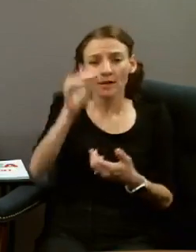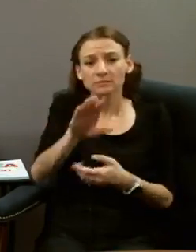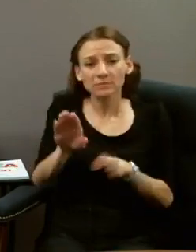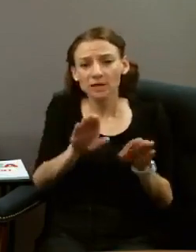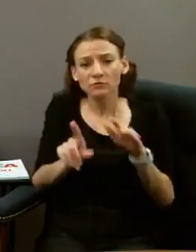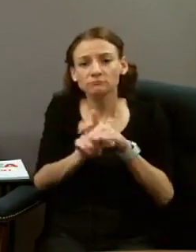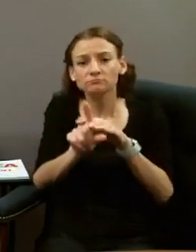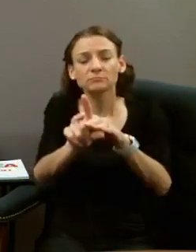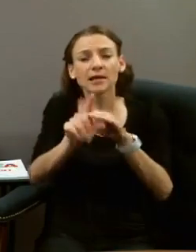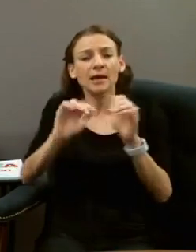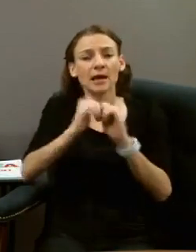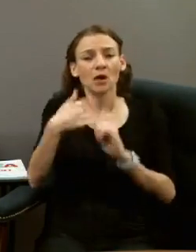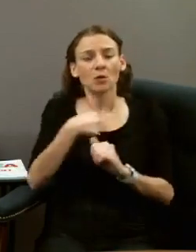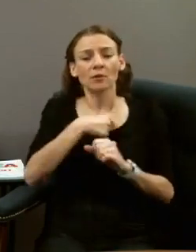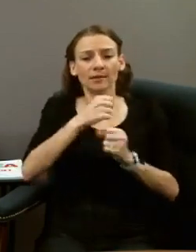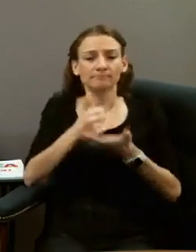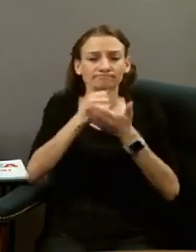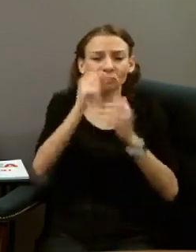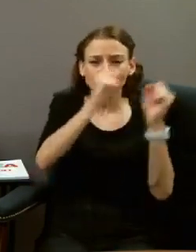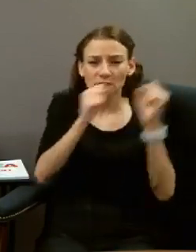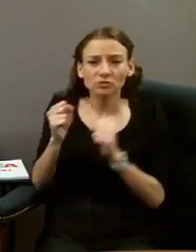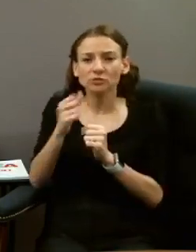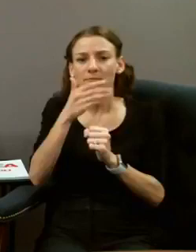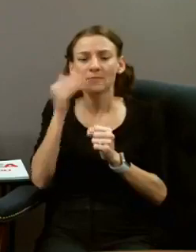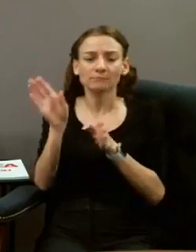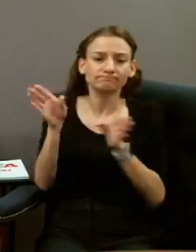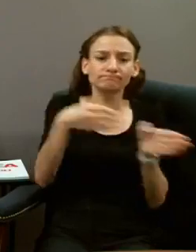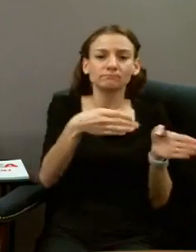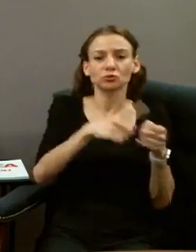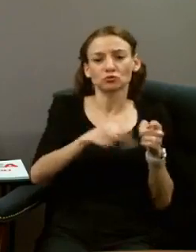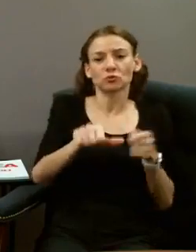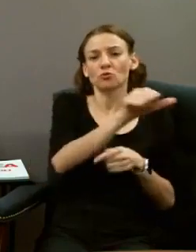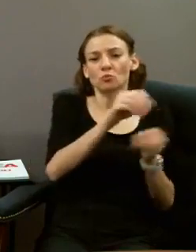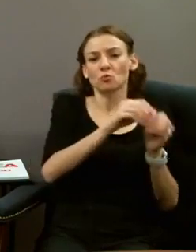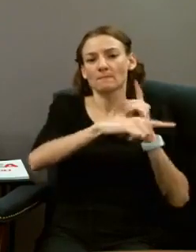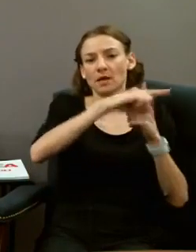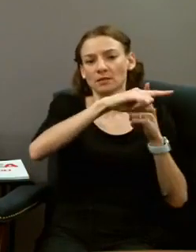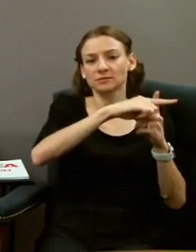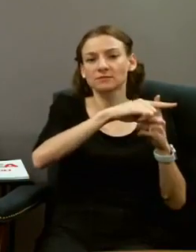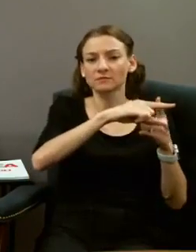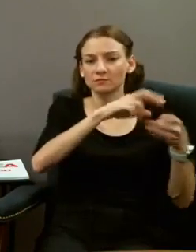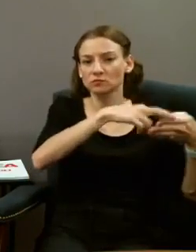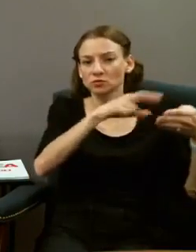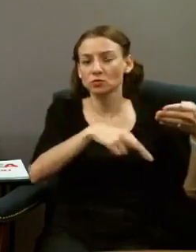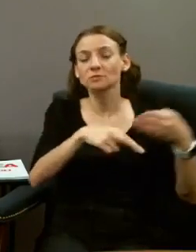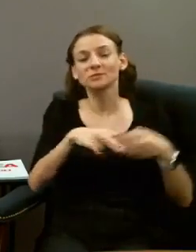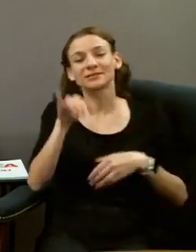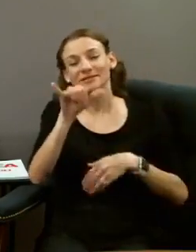and how do we best redirect the student to more positive outcomes. That's a really important basis